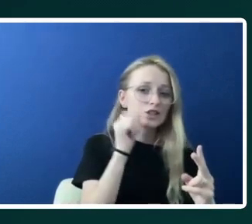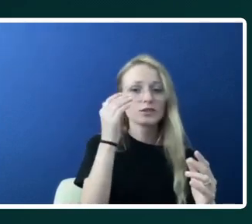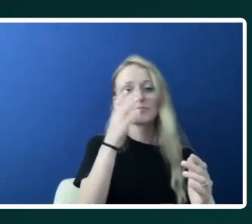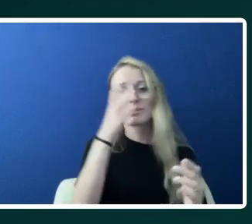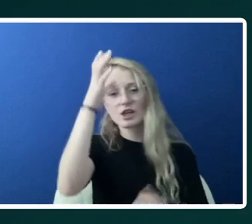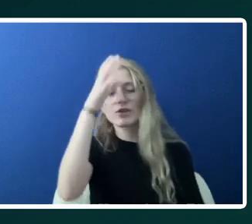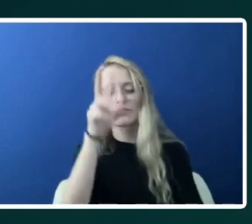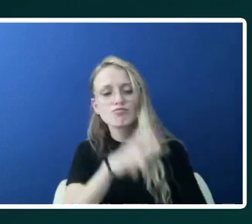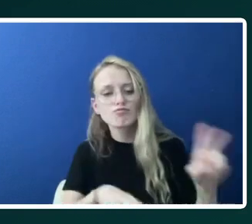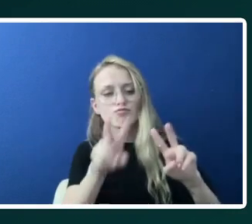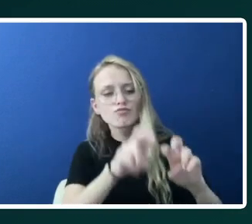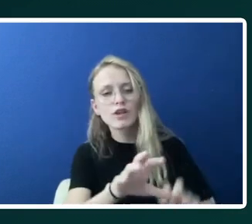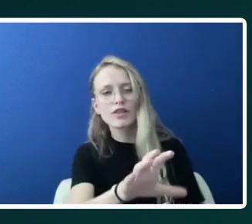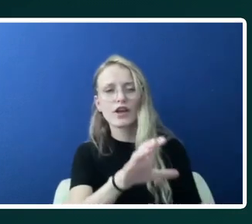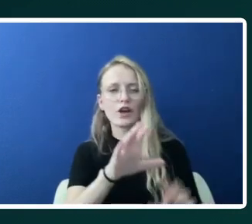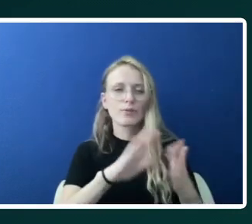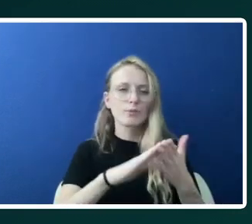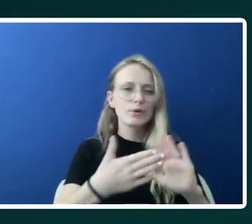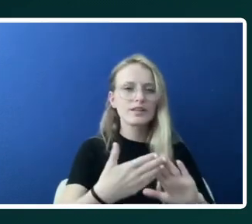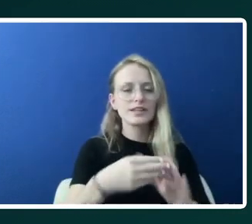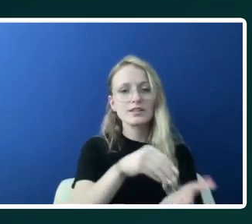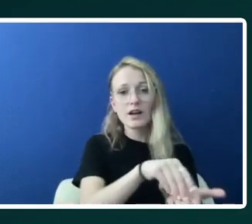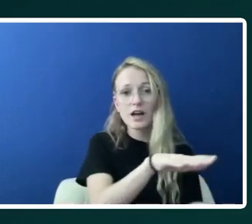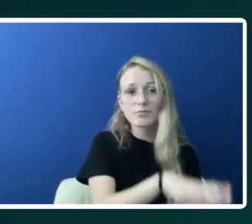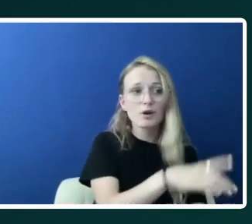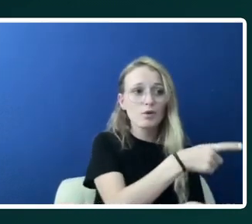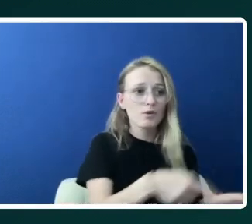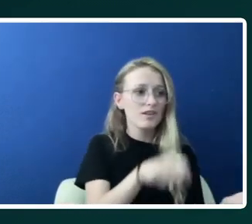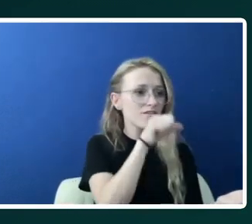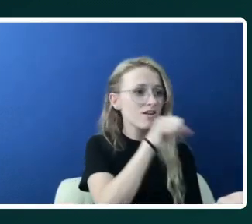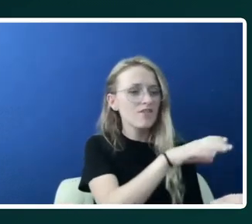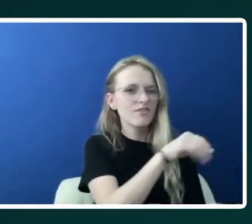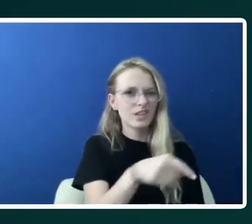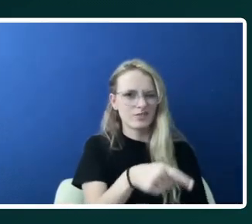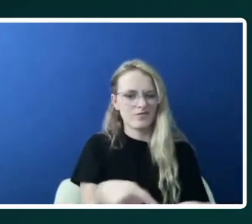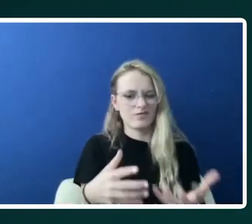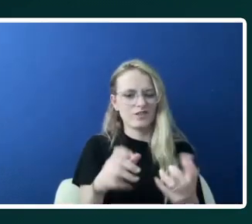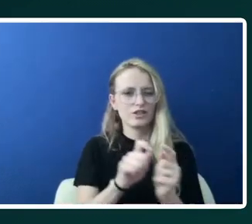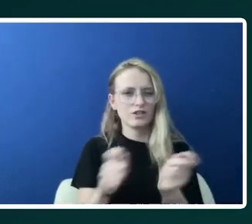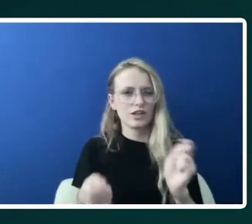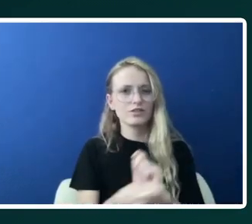and document what they love and what they want to change. And their final projects were put